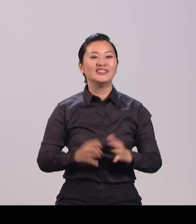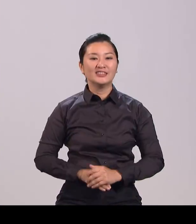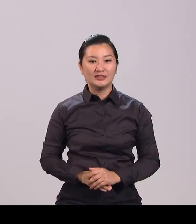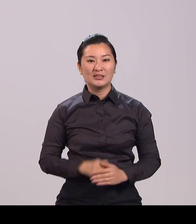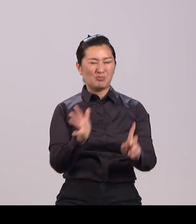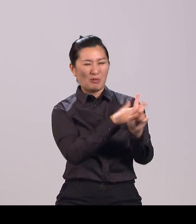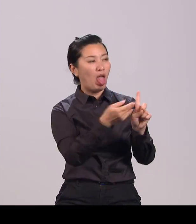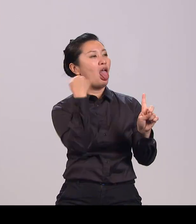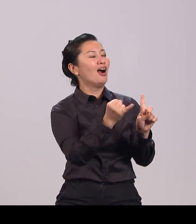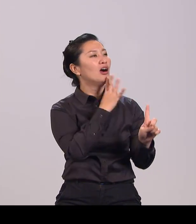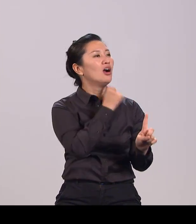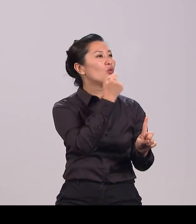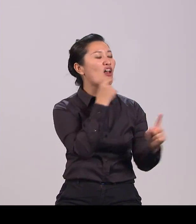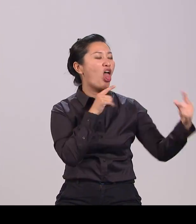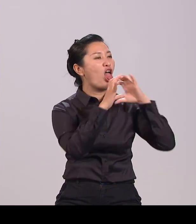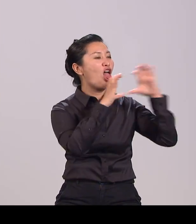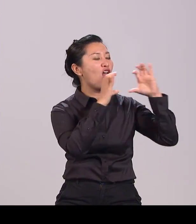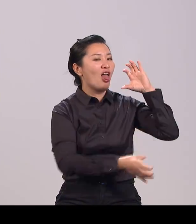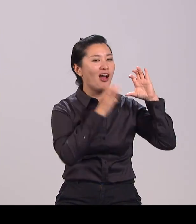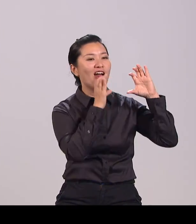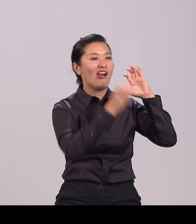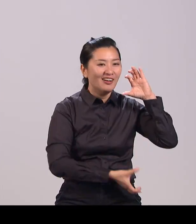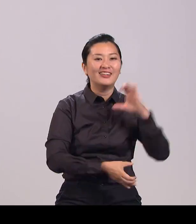It is enough for ISIS to form a Bahasa-speaking battalion.